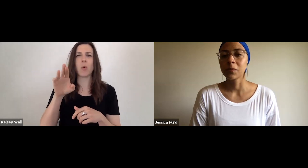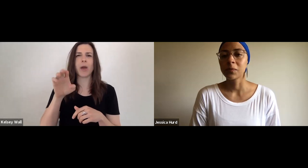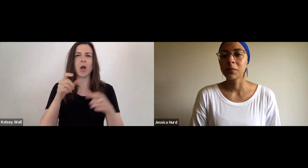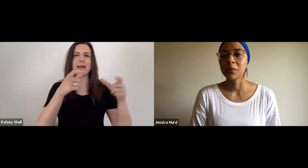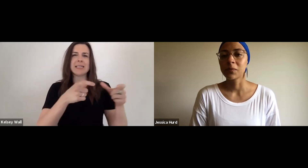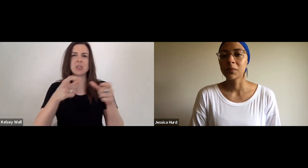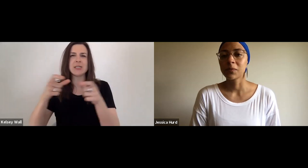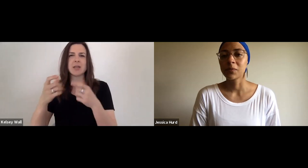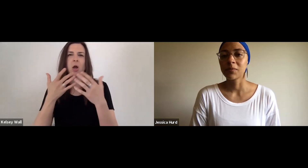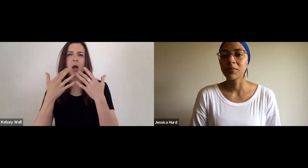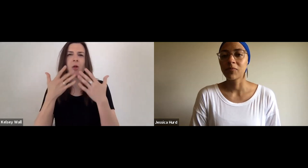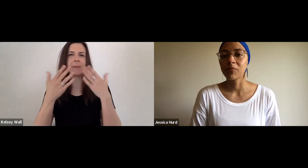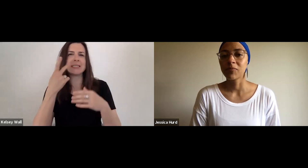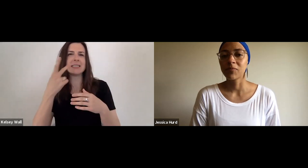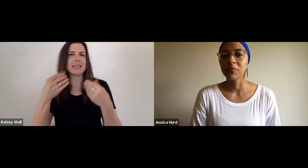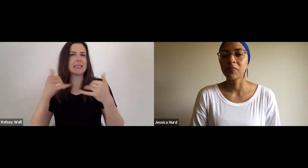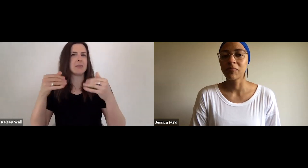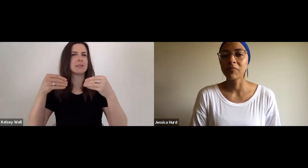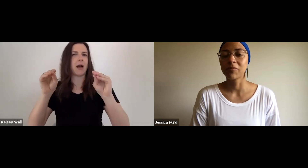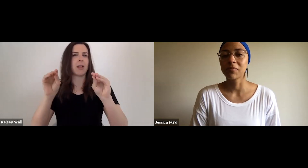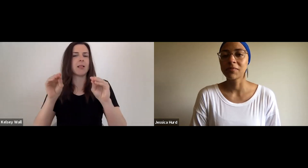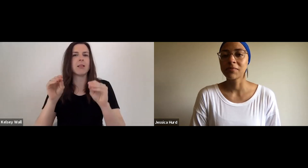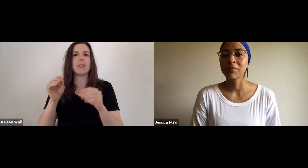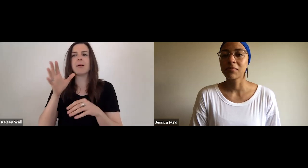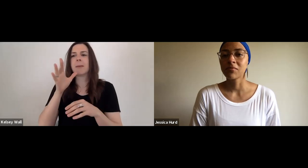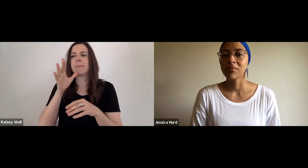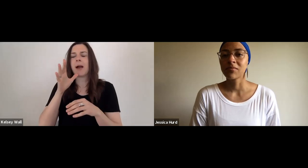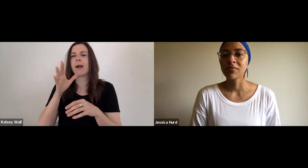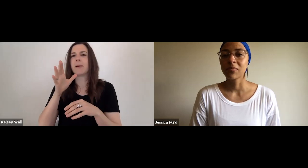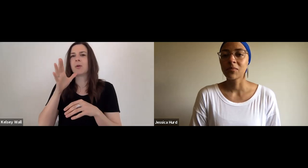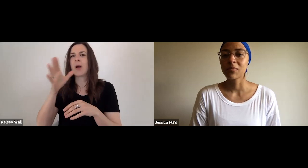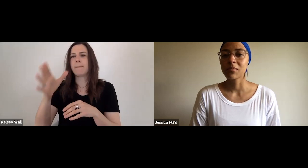growing up with--oh, so myself, I grew up with, in my family, with old Fiestaware dishes,